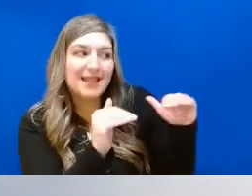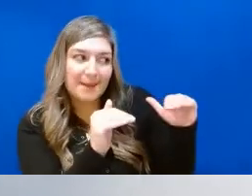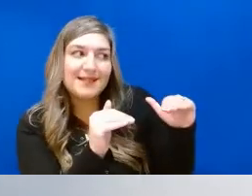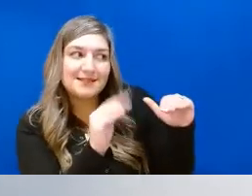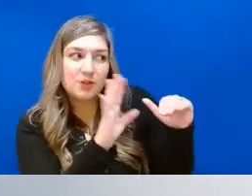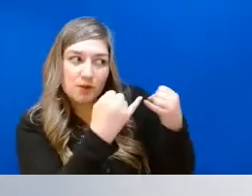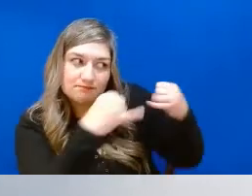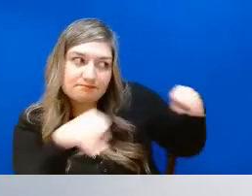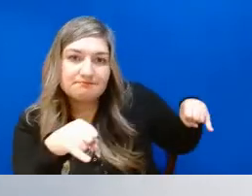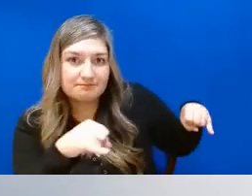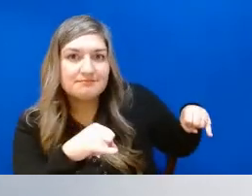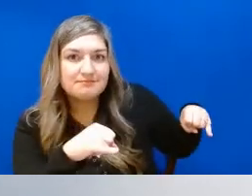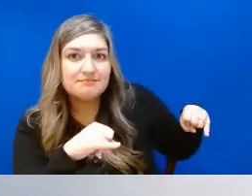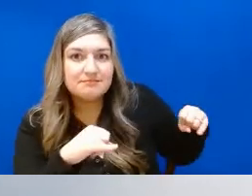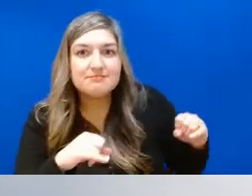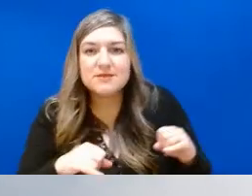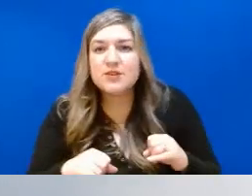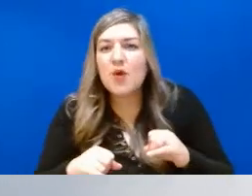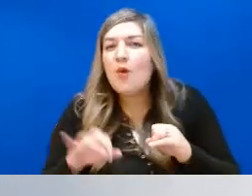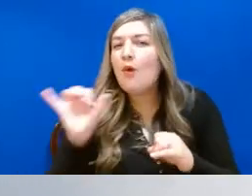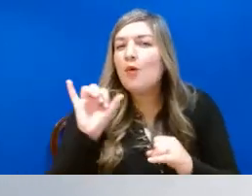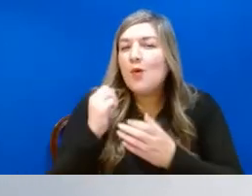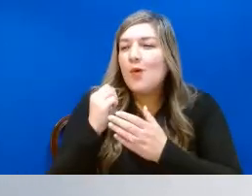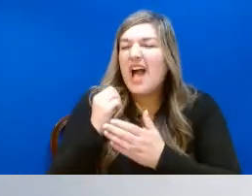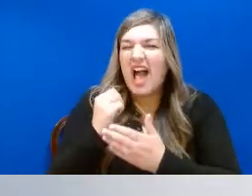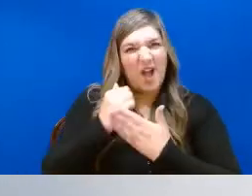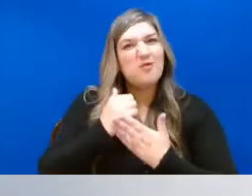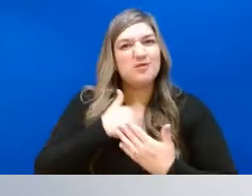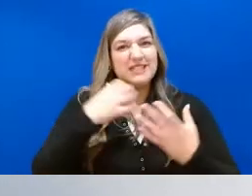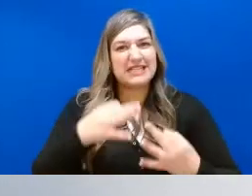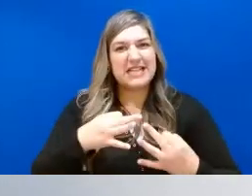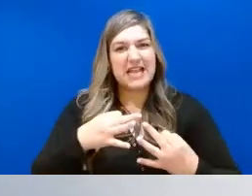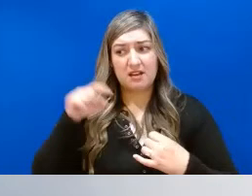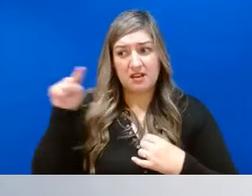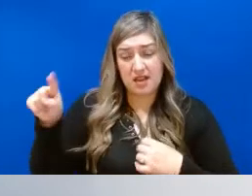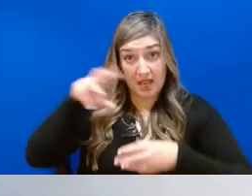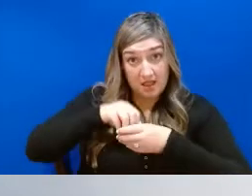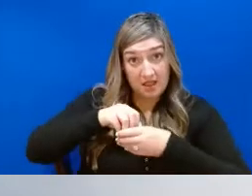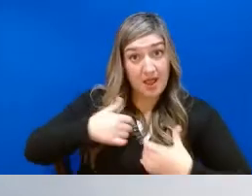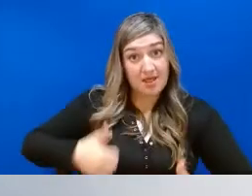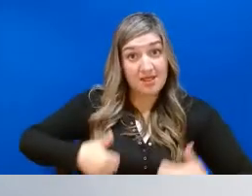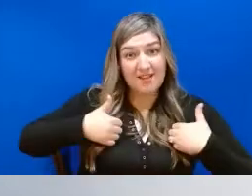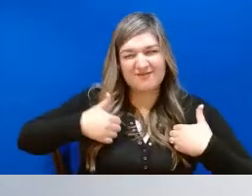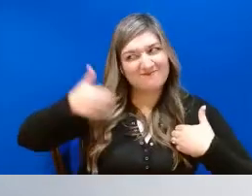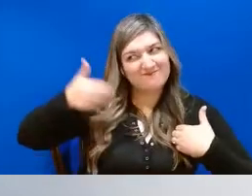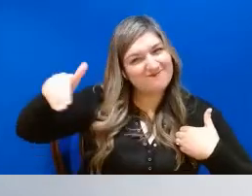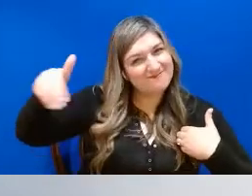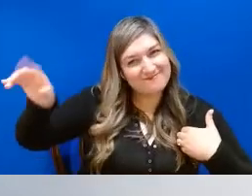you to decide who you want in your life, who you might not want in life. What activities that you want in your life.